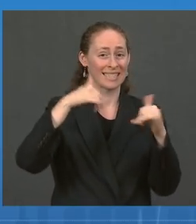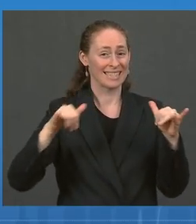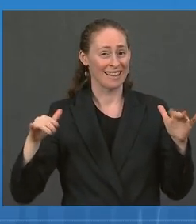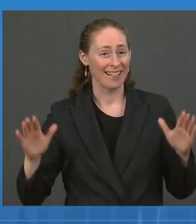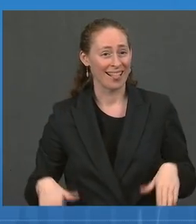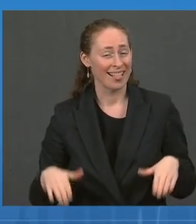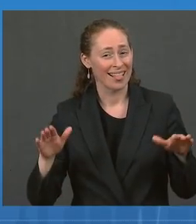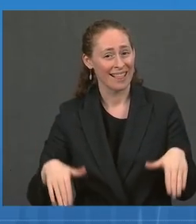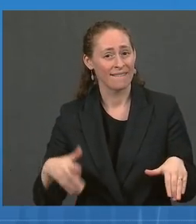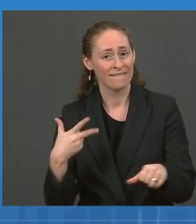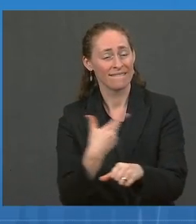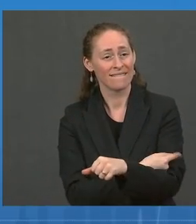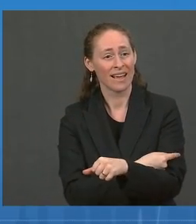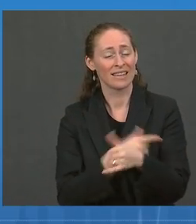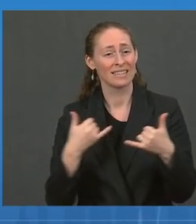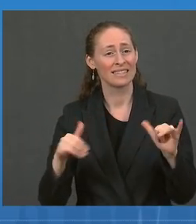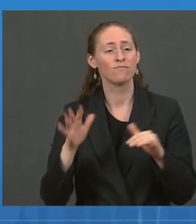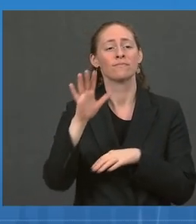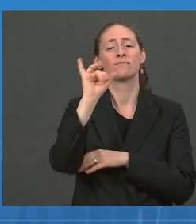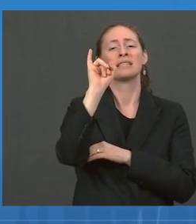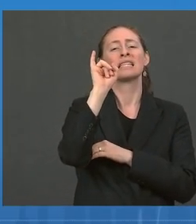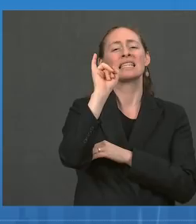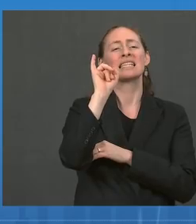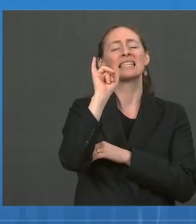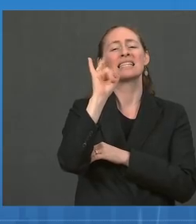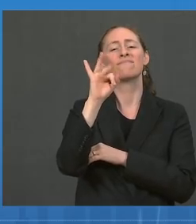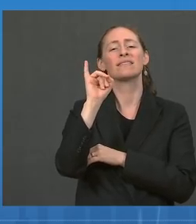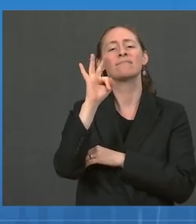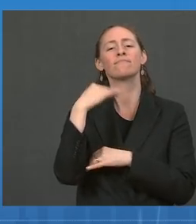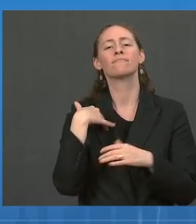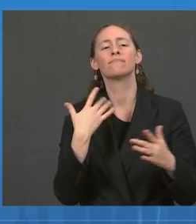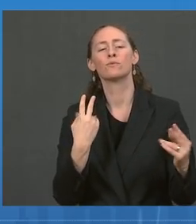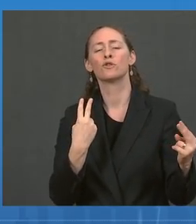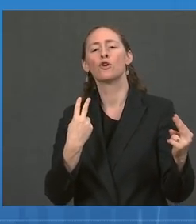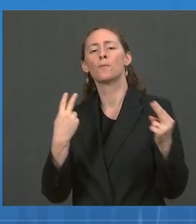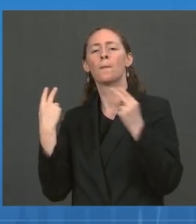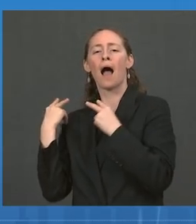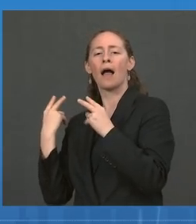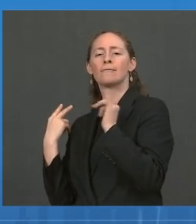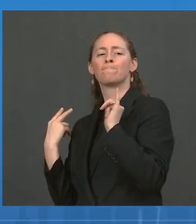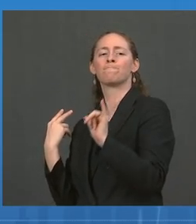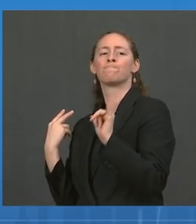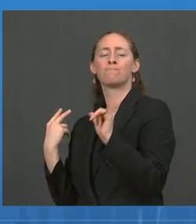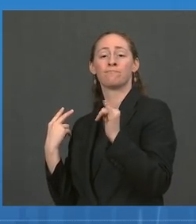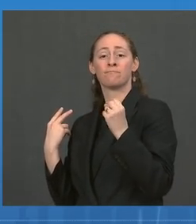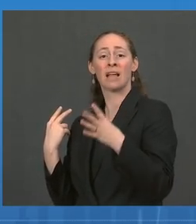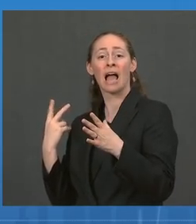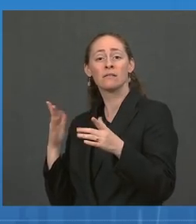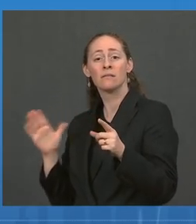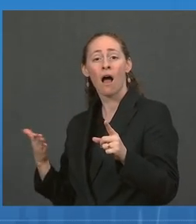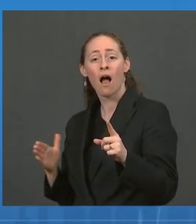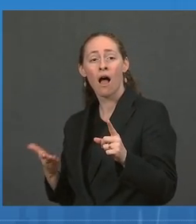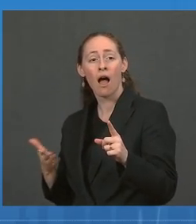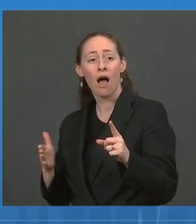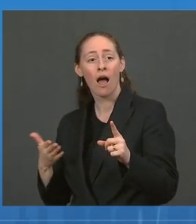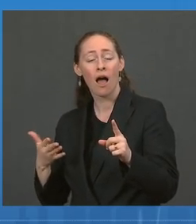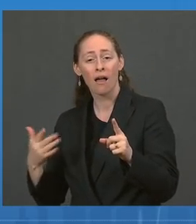If you go back and look at the very, very many deaths that occurred back in 1918,